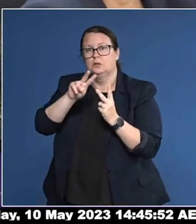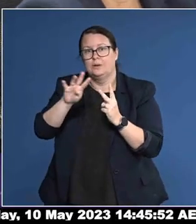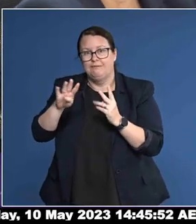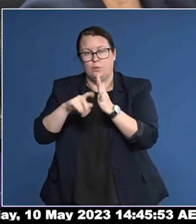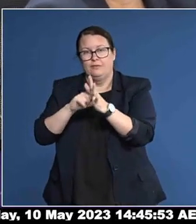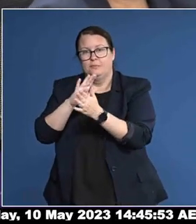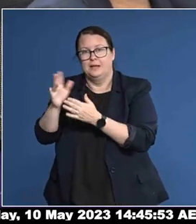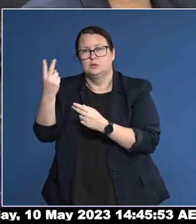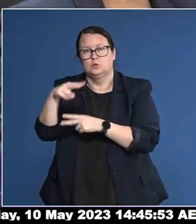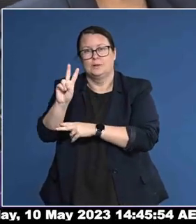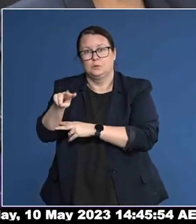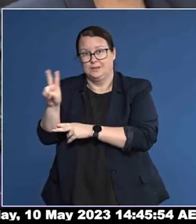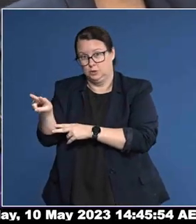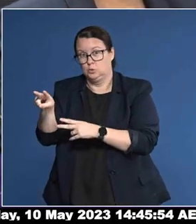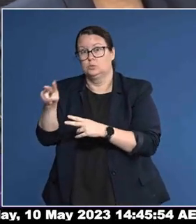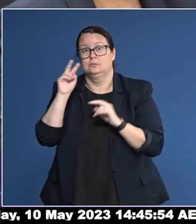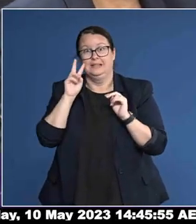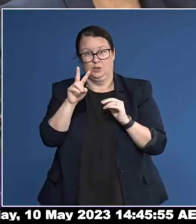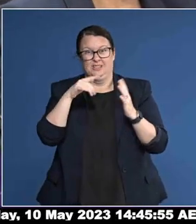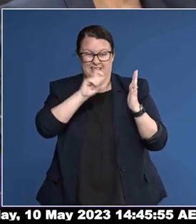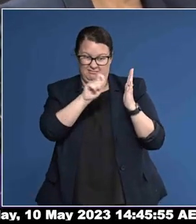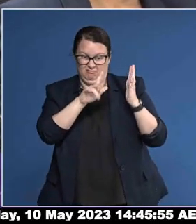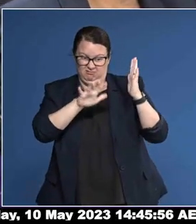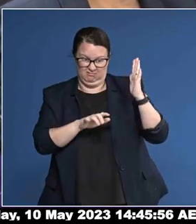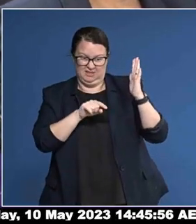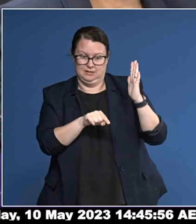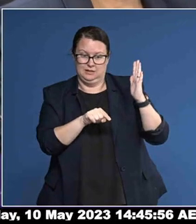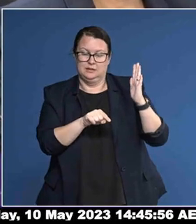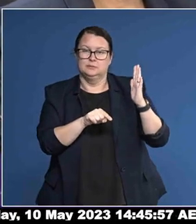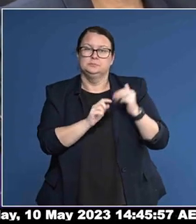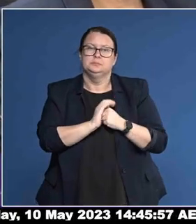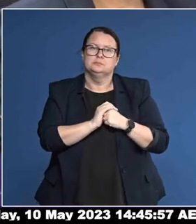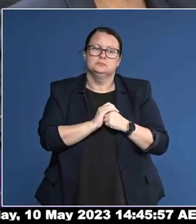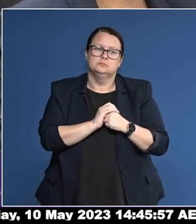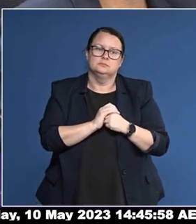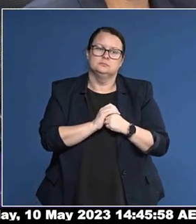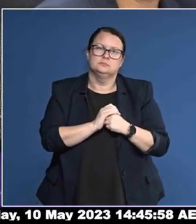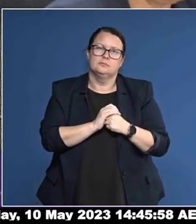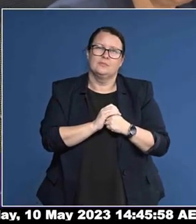See that? MS BULLEN: Yes. MS EASTMAN: That's about 11 and almost 12 months, respectively,